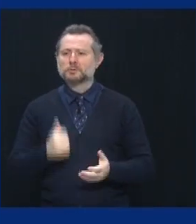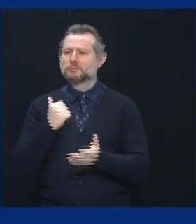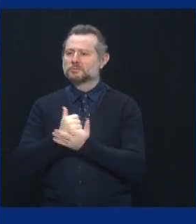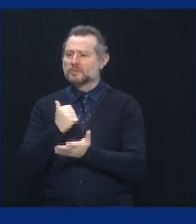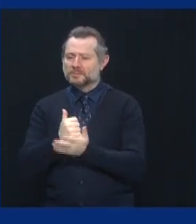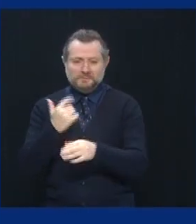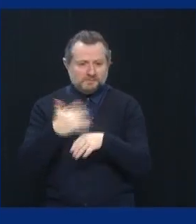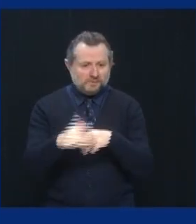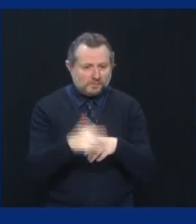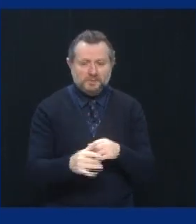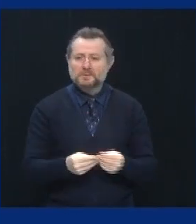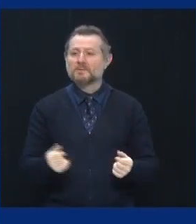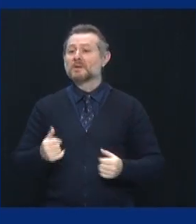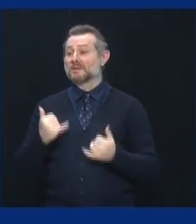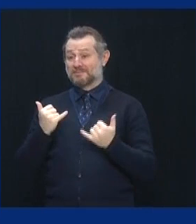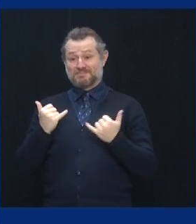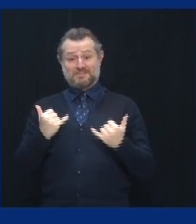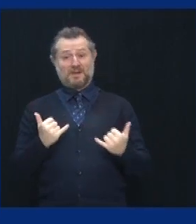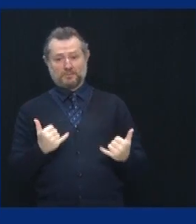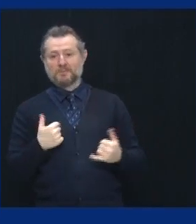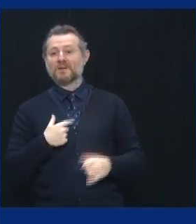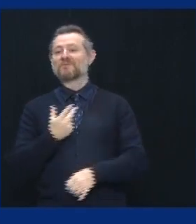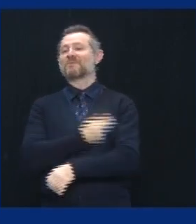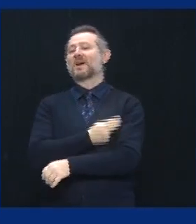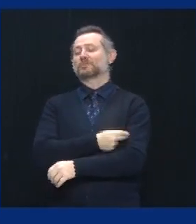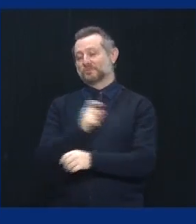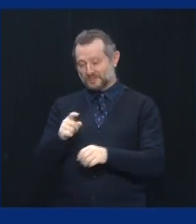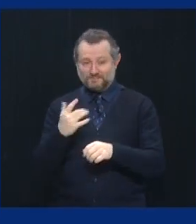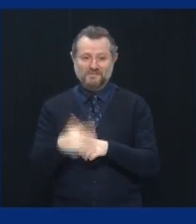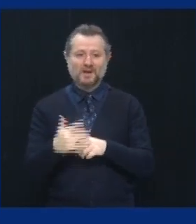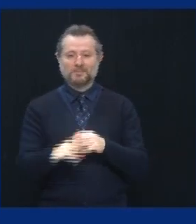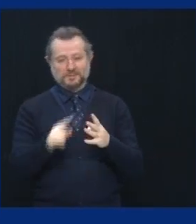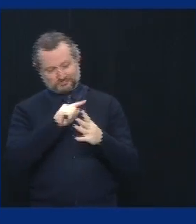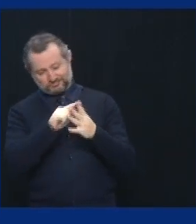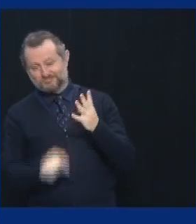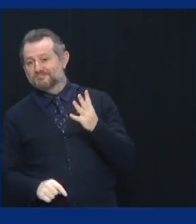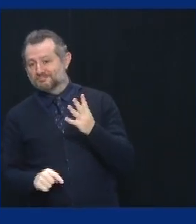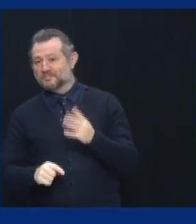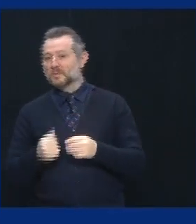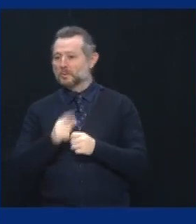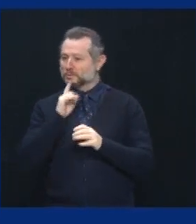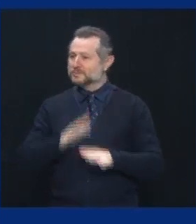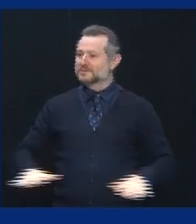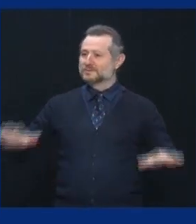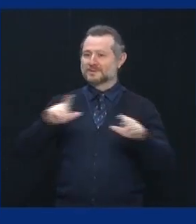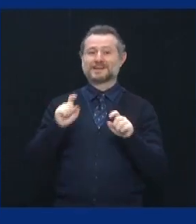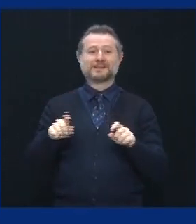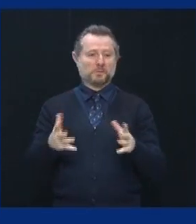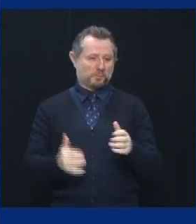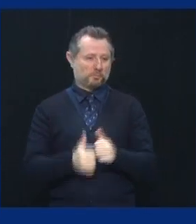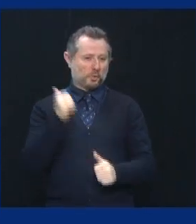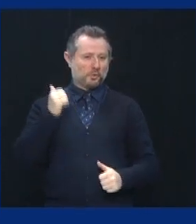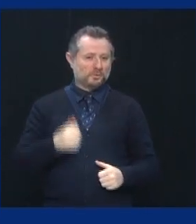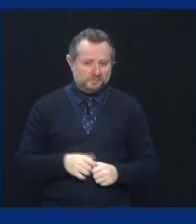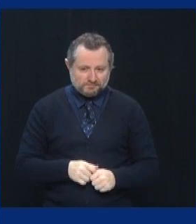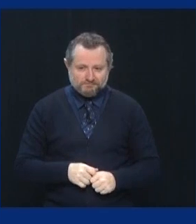STATE TO ENSURE THAT TESTING IS AVAILABLE, TRACING IS AVAILABLE, TREATMENT IS AVAILABLE, AND NOW